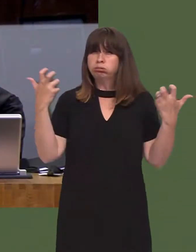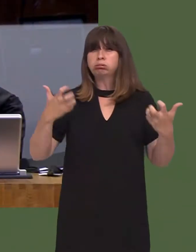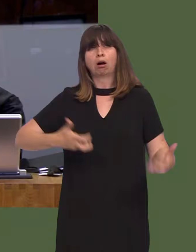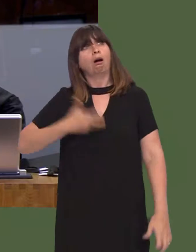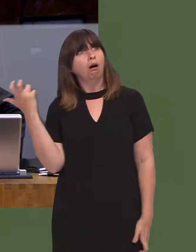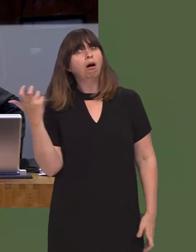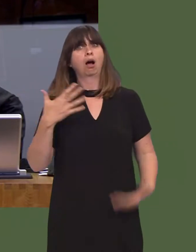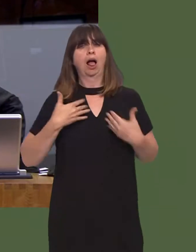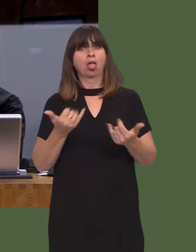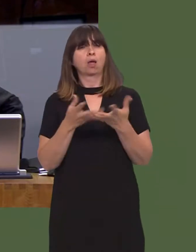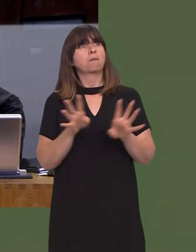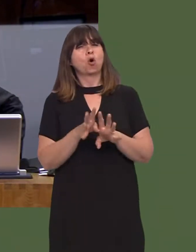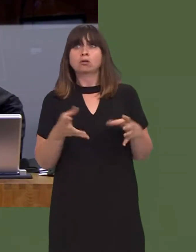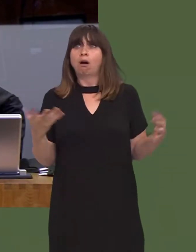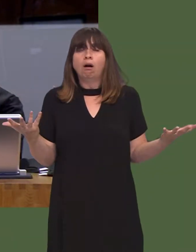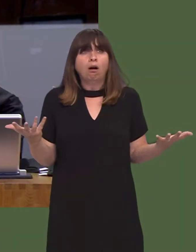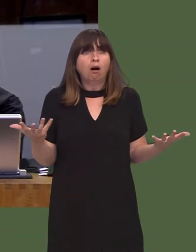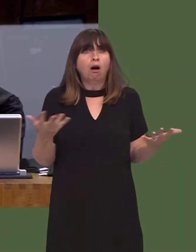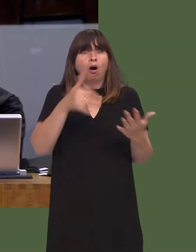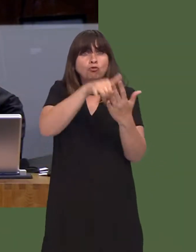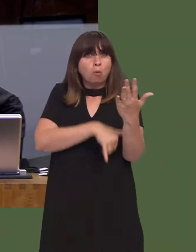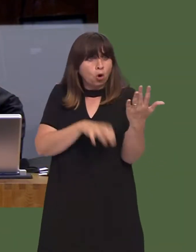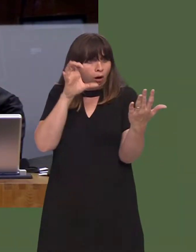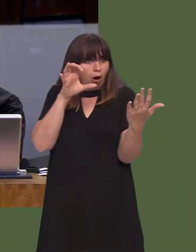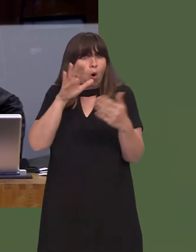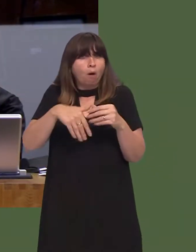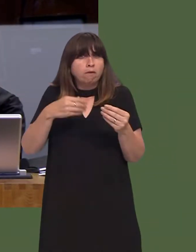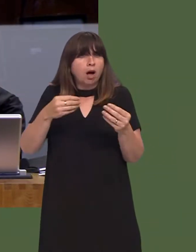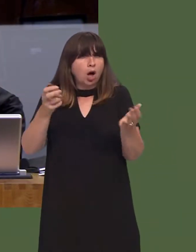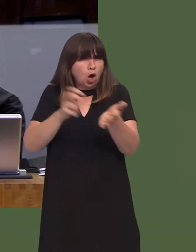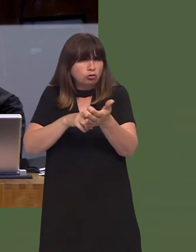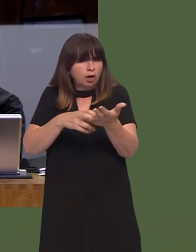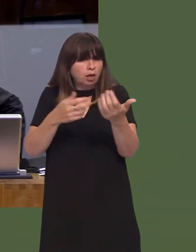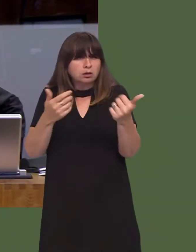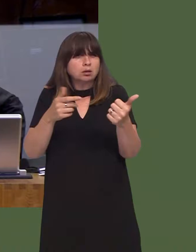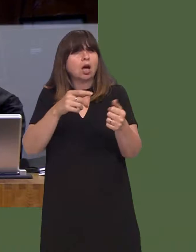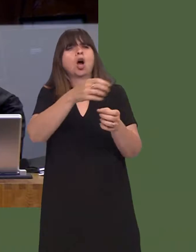how angry members of the health board feel when they see a report like this that identifies